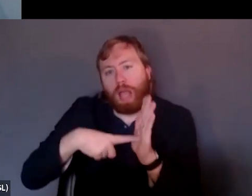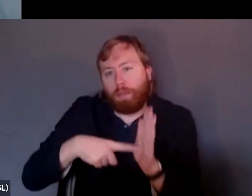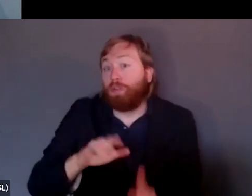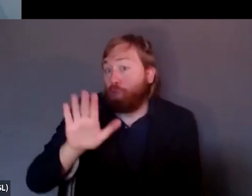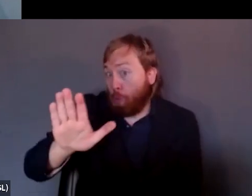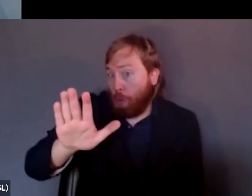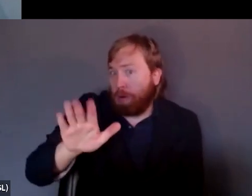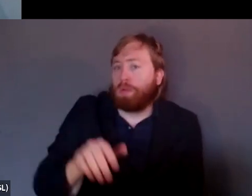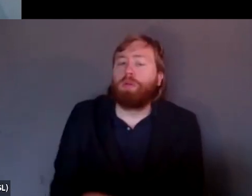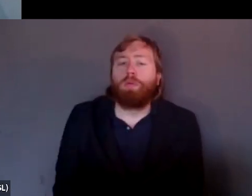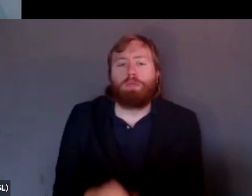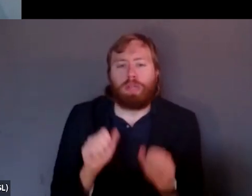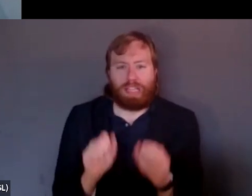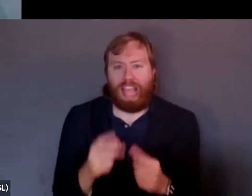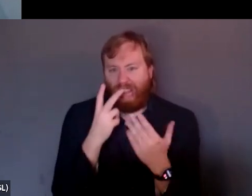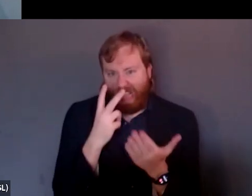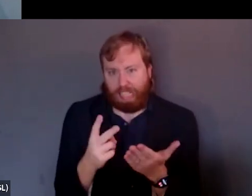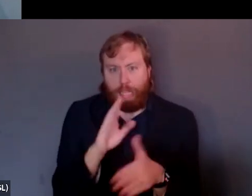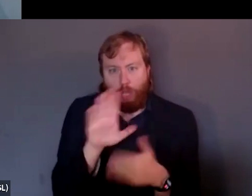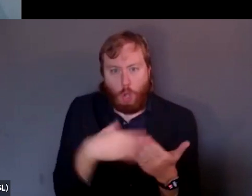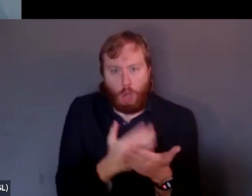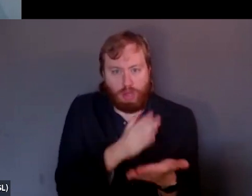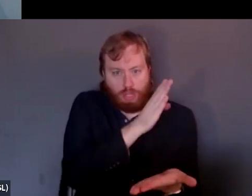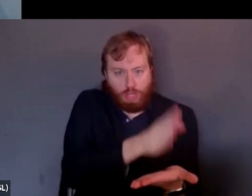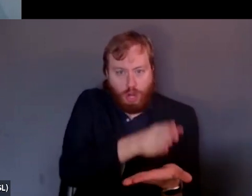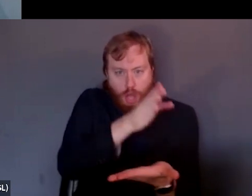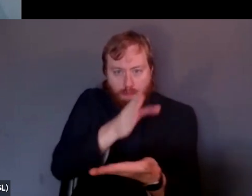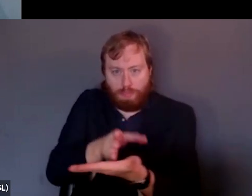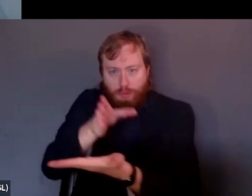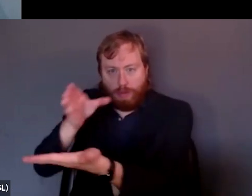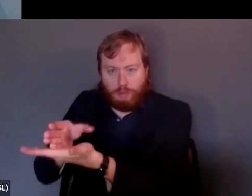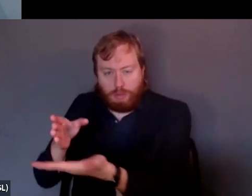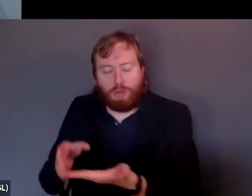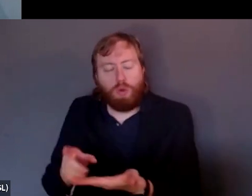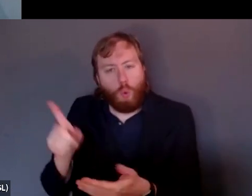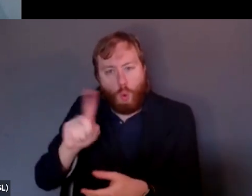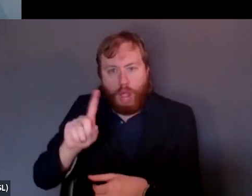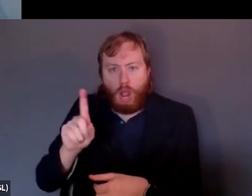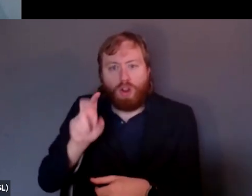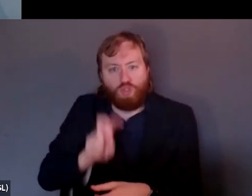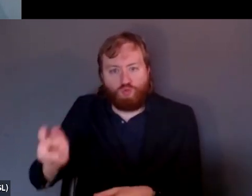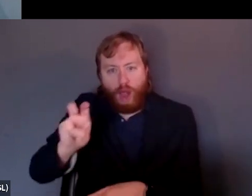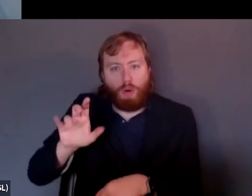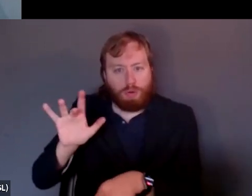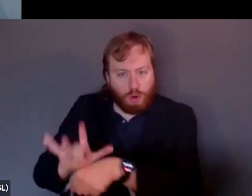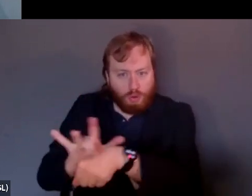they can see all the stops that that route goes to just by going down the header column in the table,